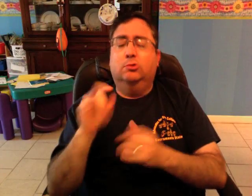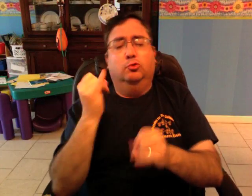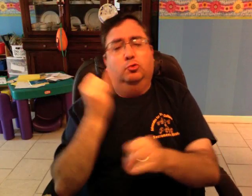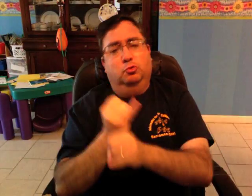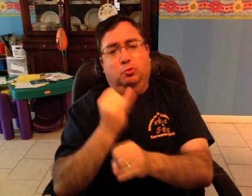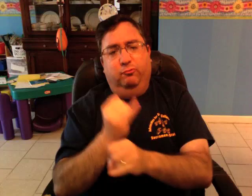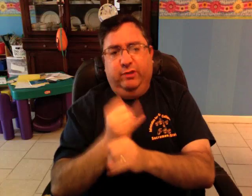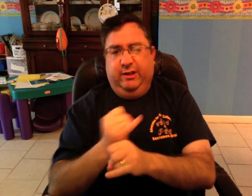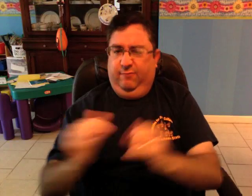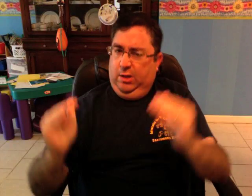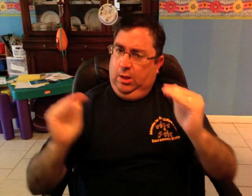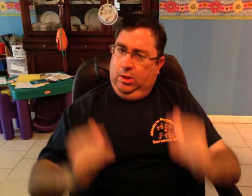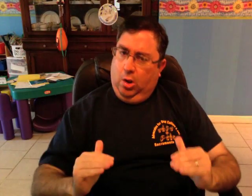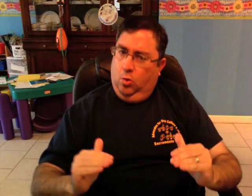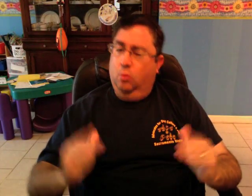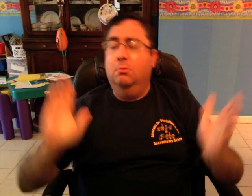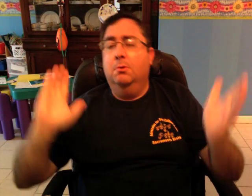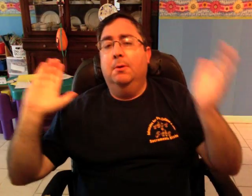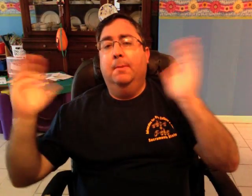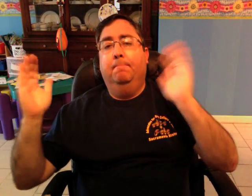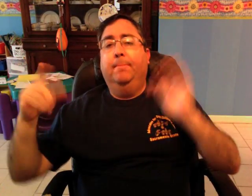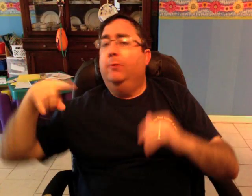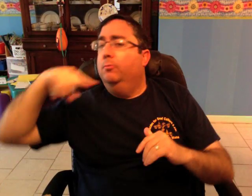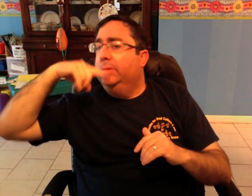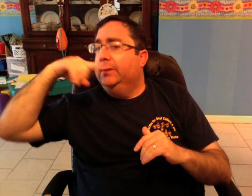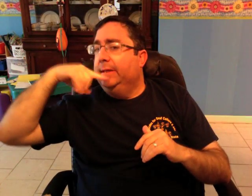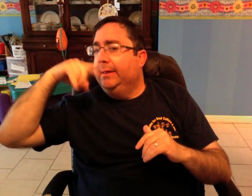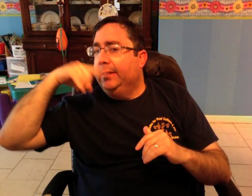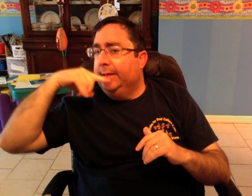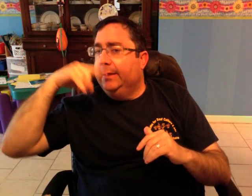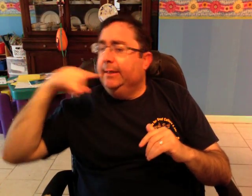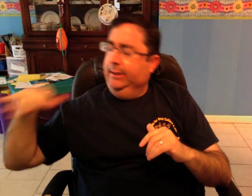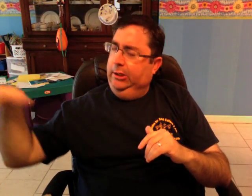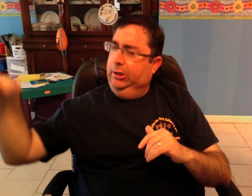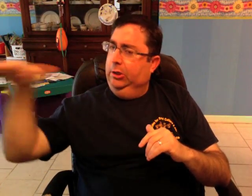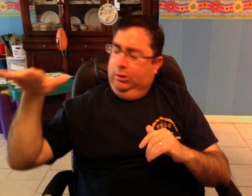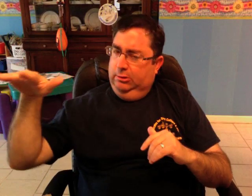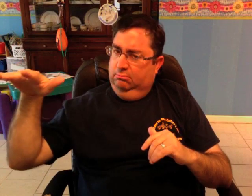which are low, compared to public schools with Hearing students.